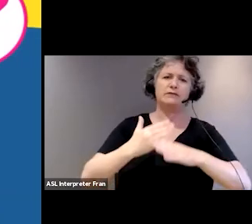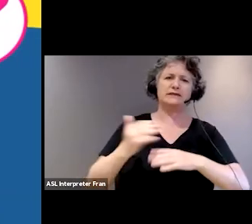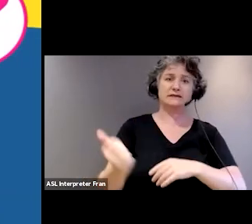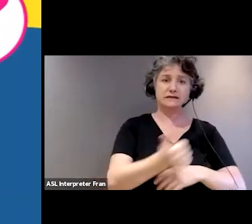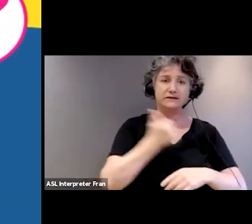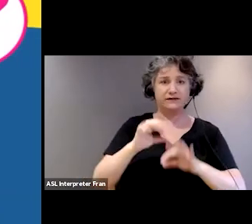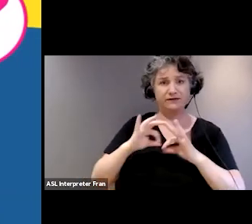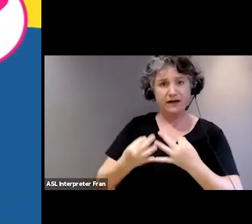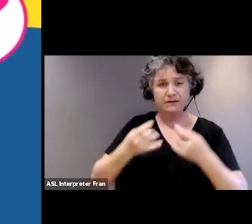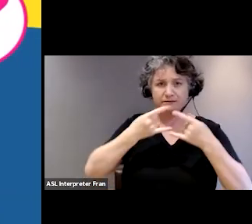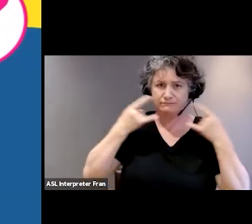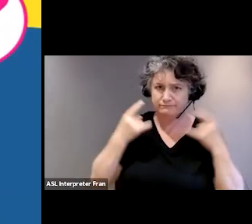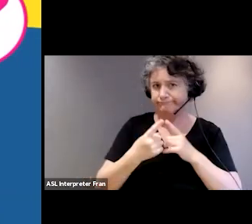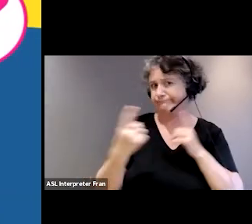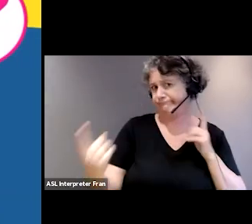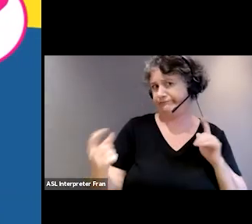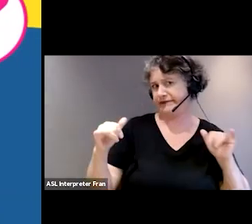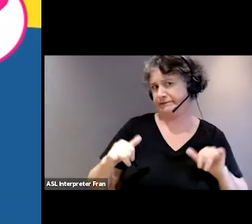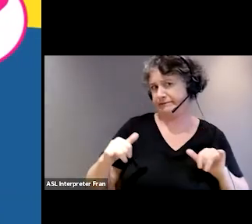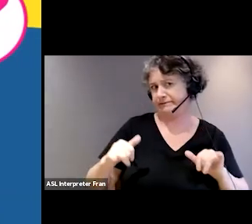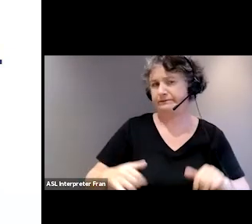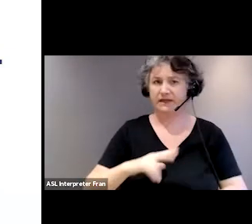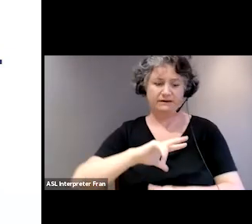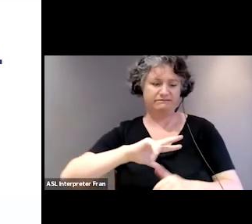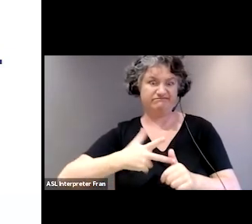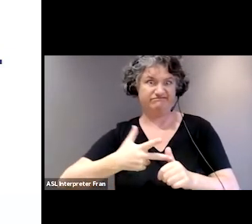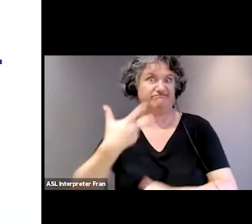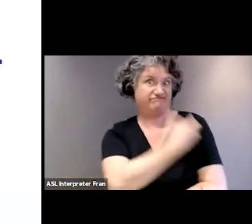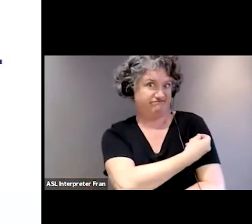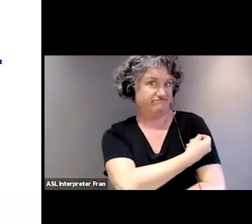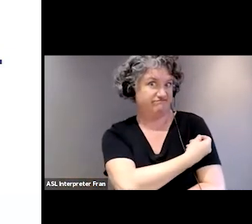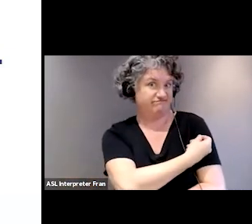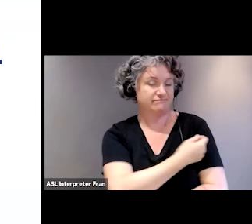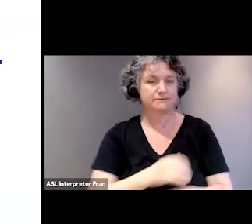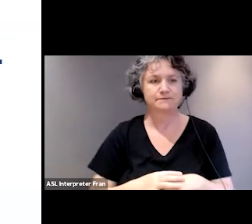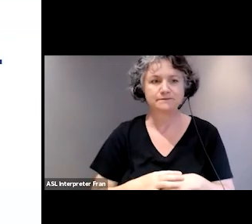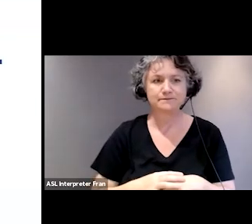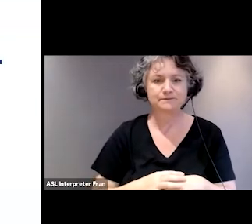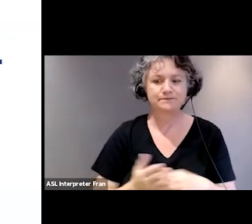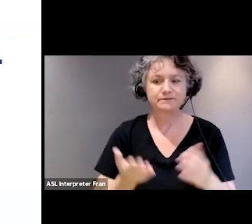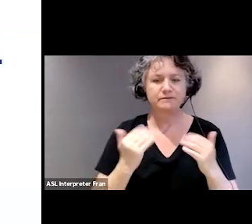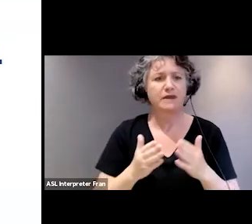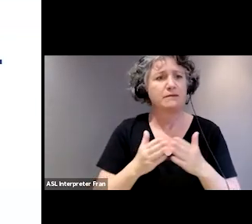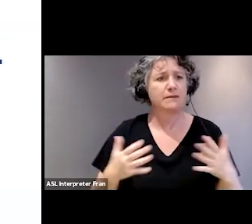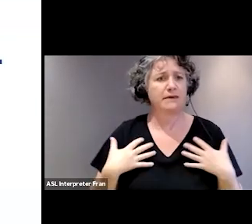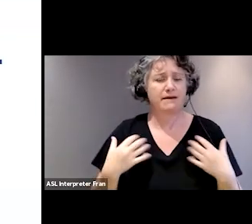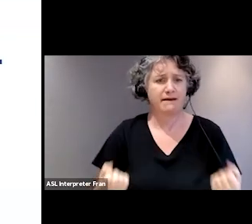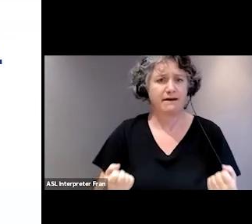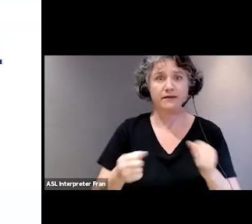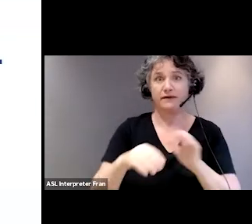also stomach often mild or astigmatic and less likely to be transmitted to others. Those who express a breakthrough infection also have a lower viral load from a